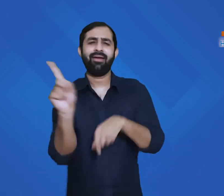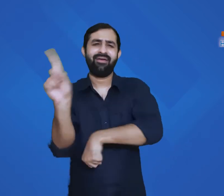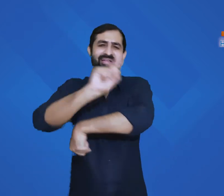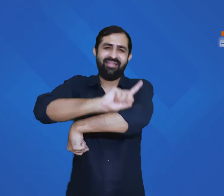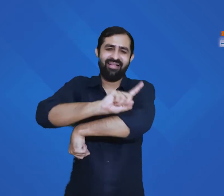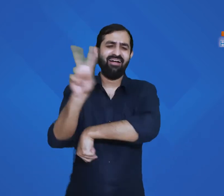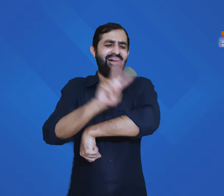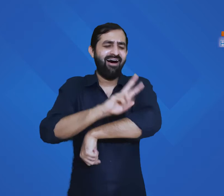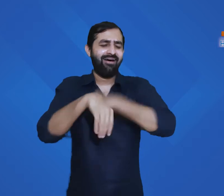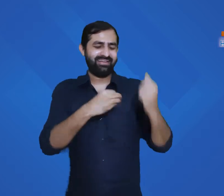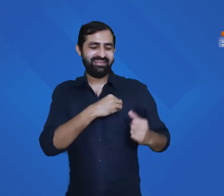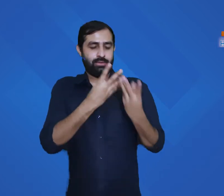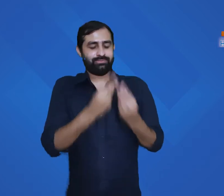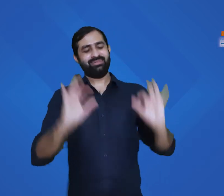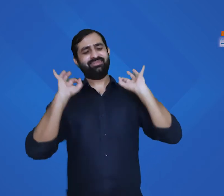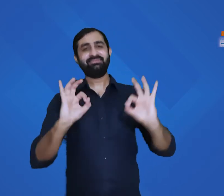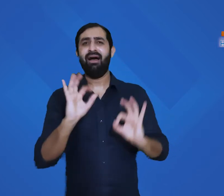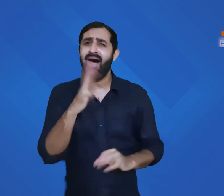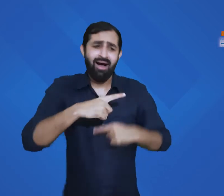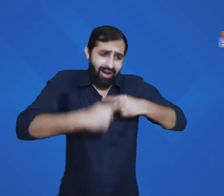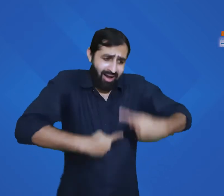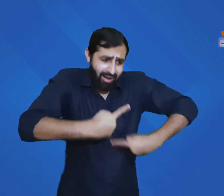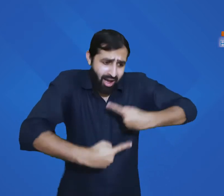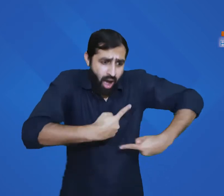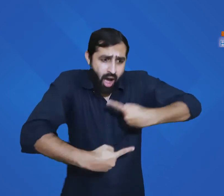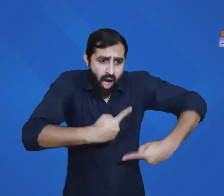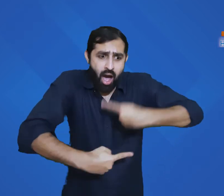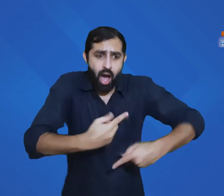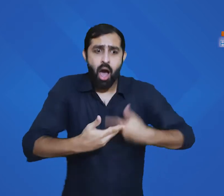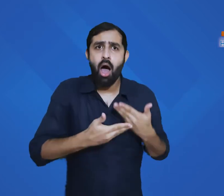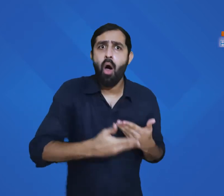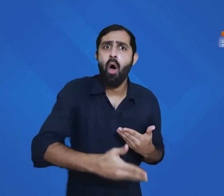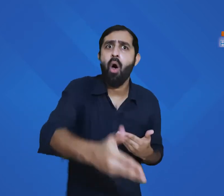The issues were unending and they were stuck in a vicious circle.